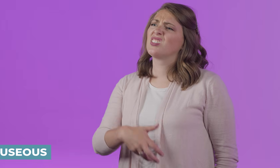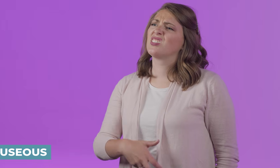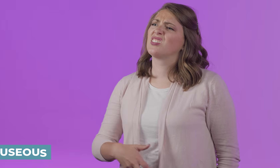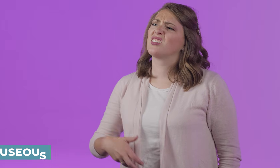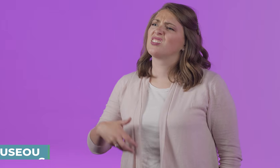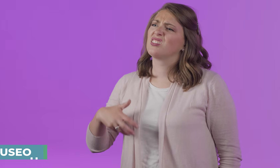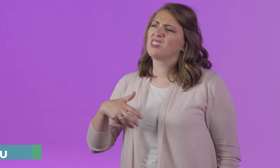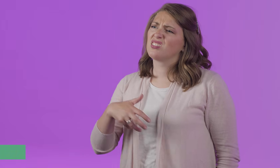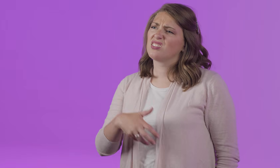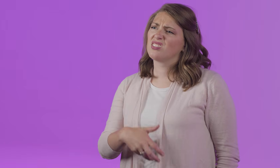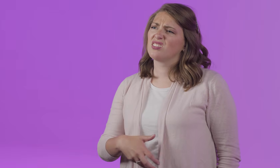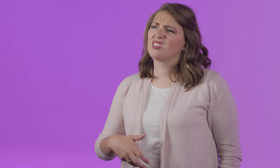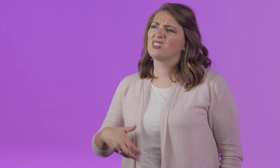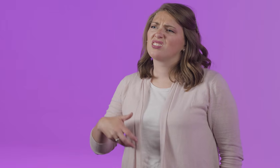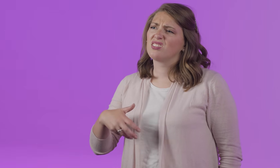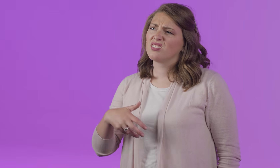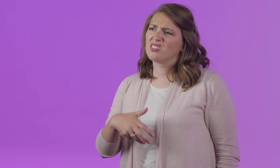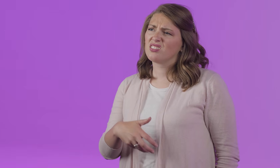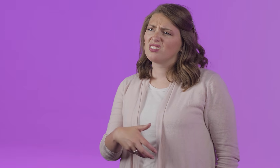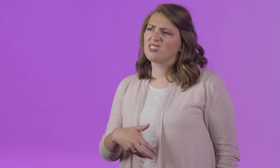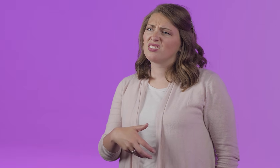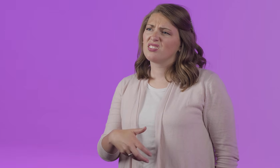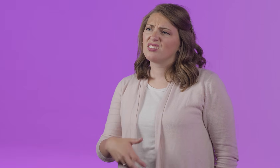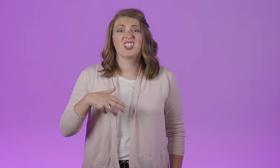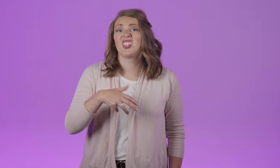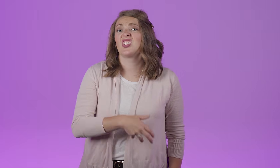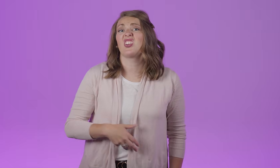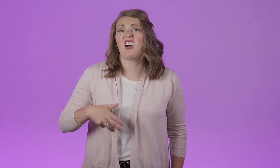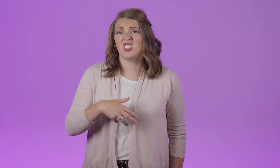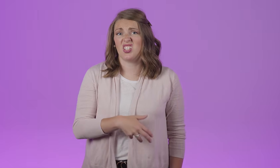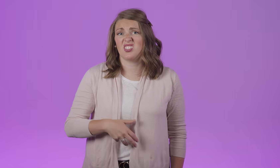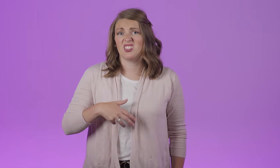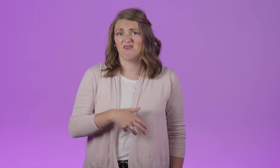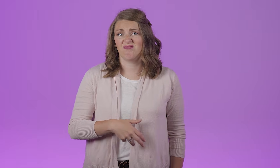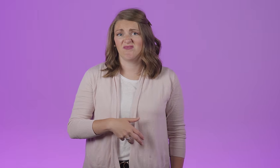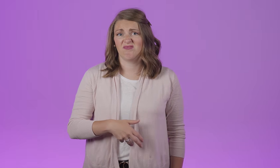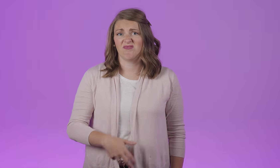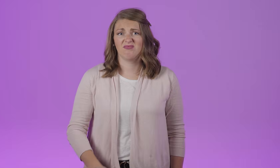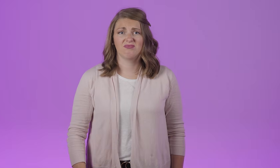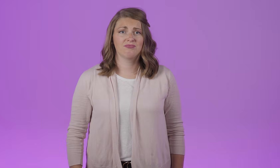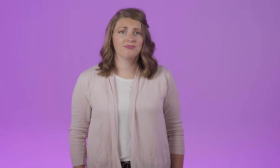It shows that your stomach is churning. Nauseous.